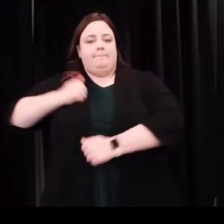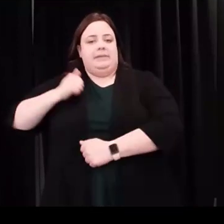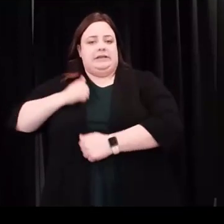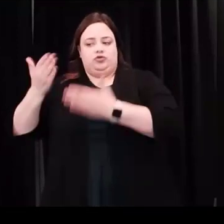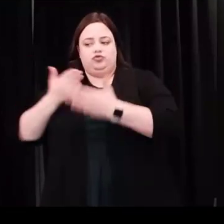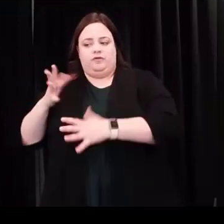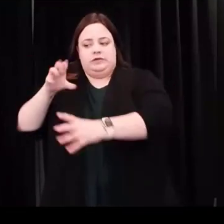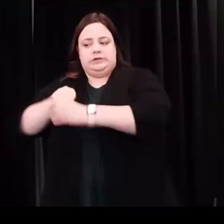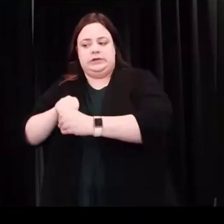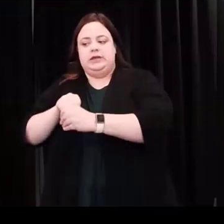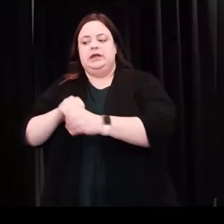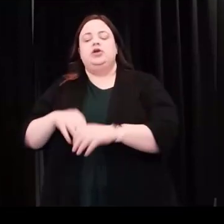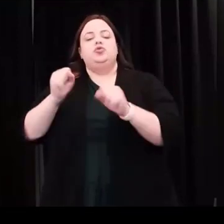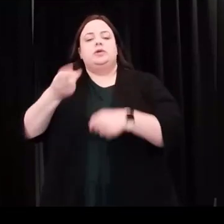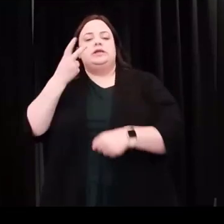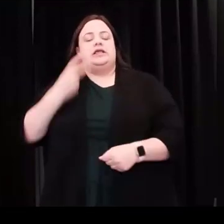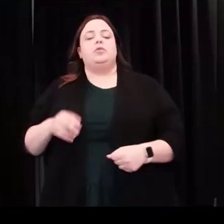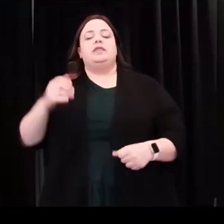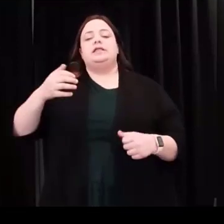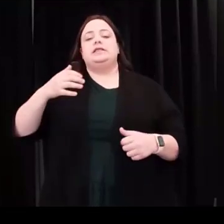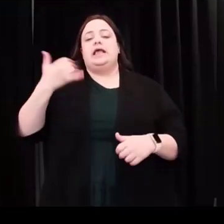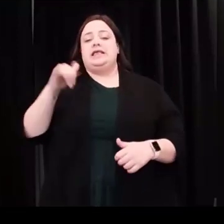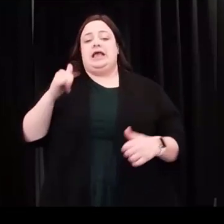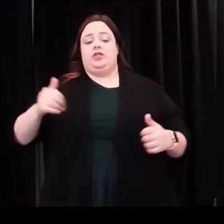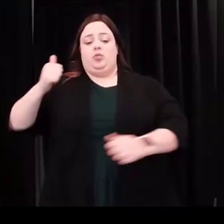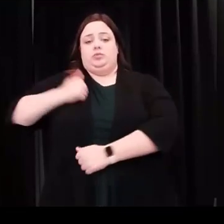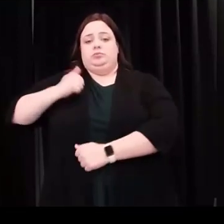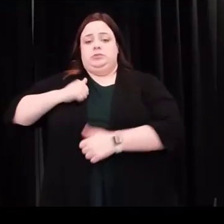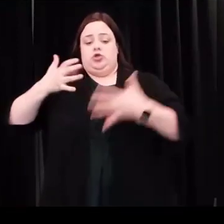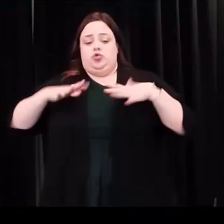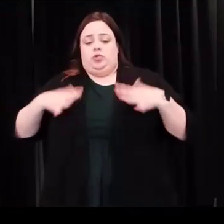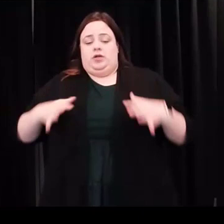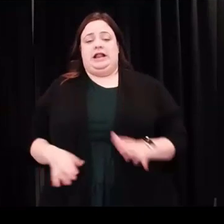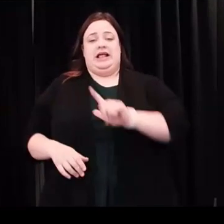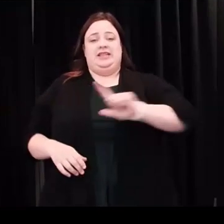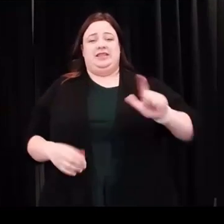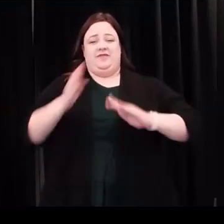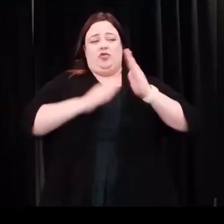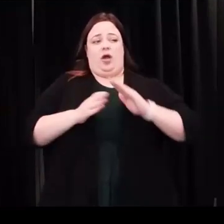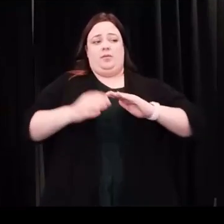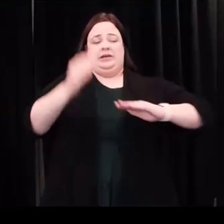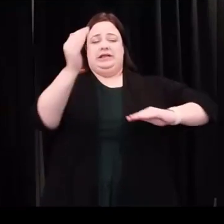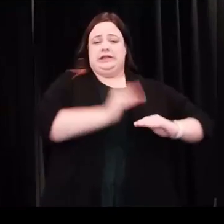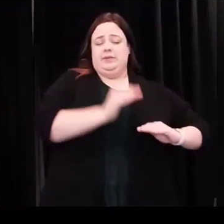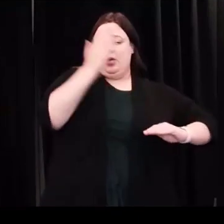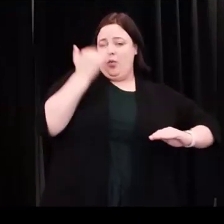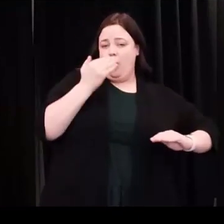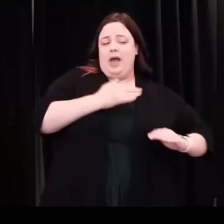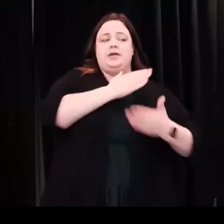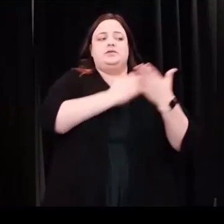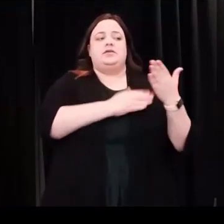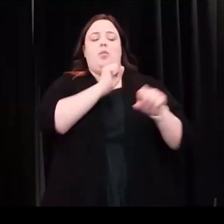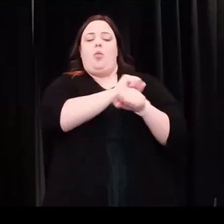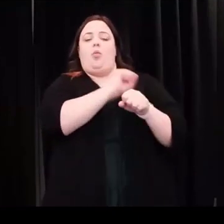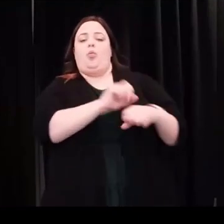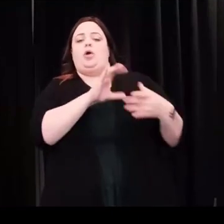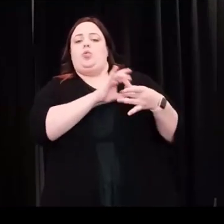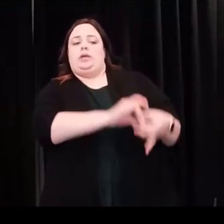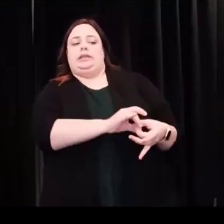service uniform. And his left arm mobility is limited due to some work-related injury,